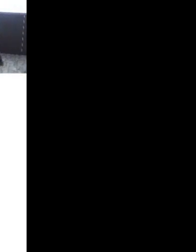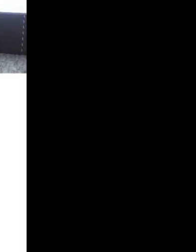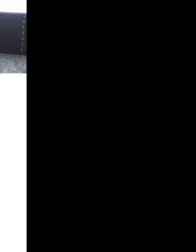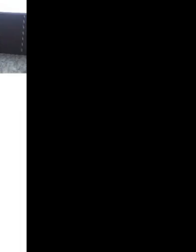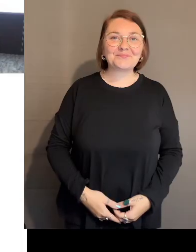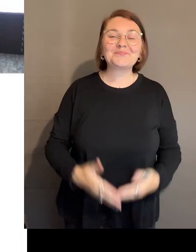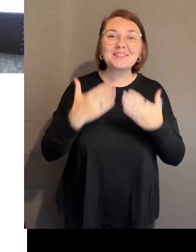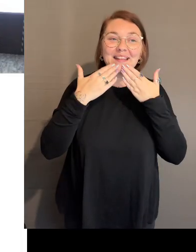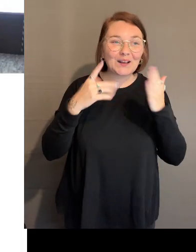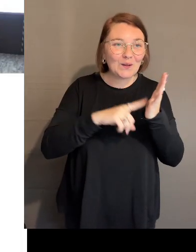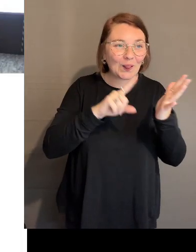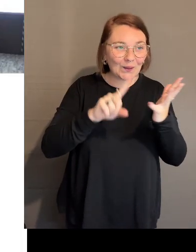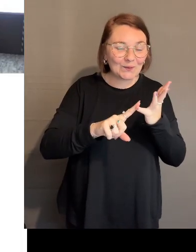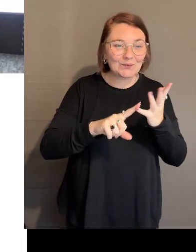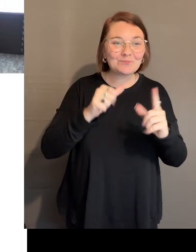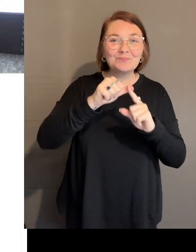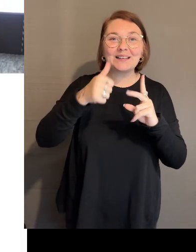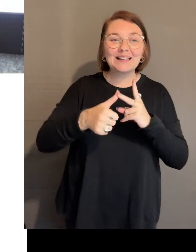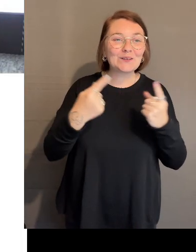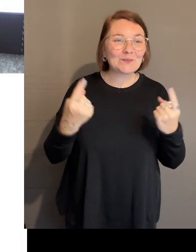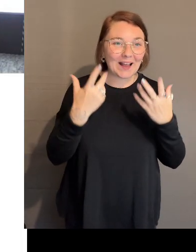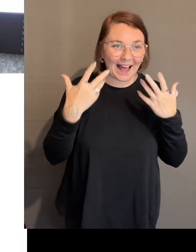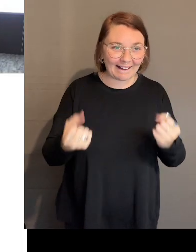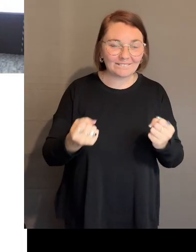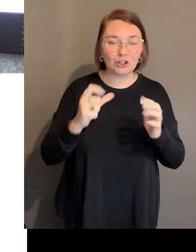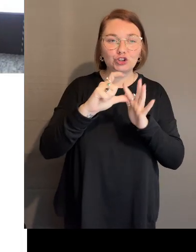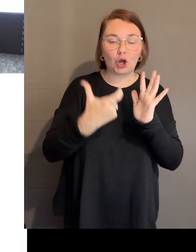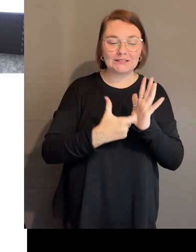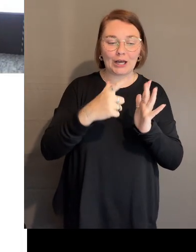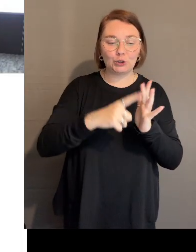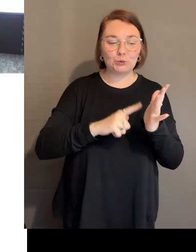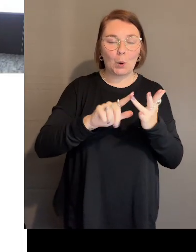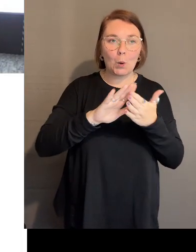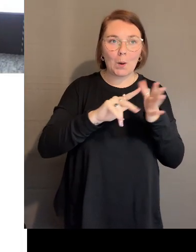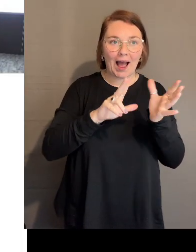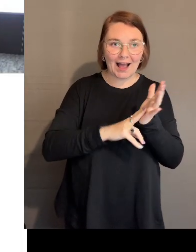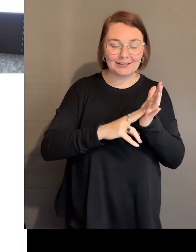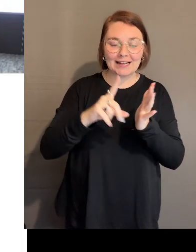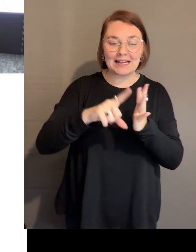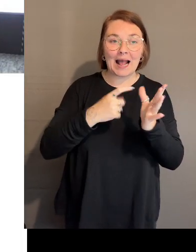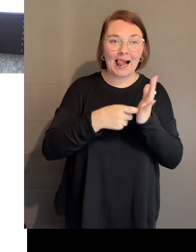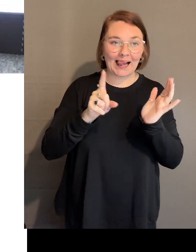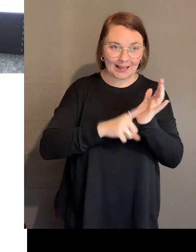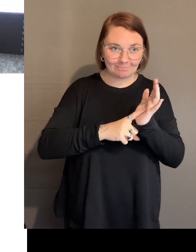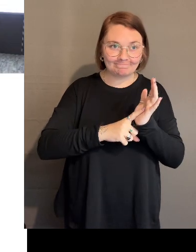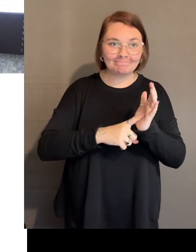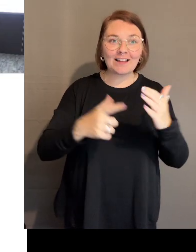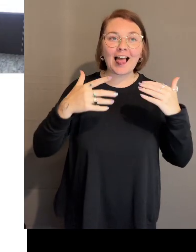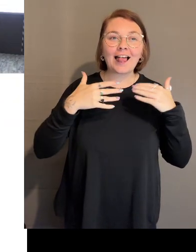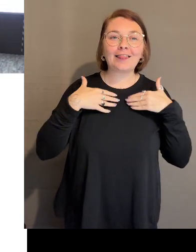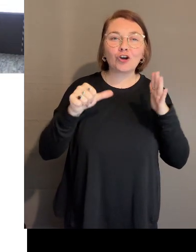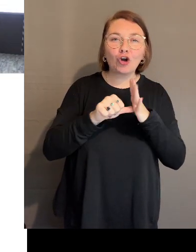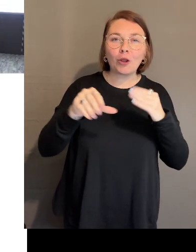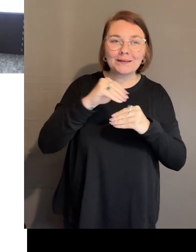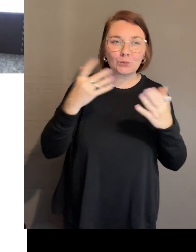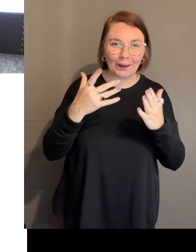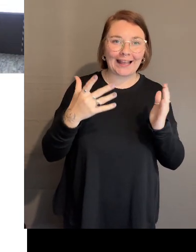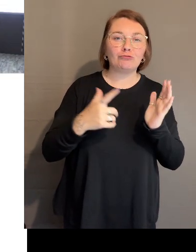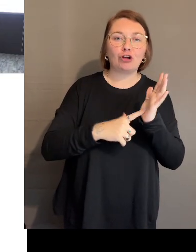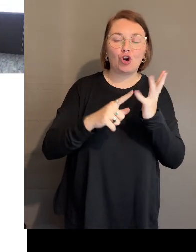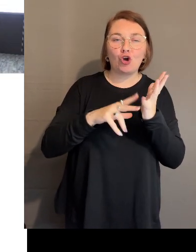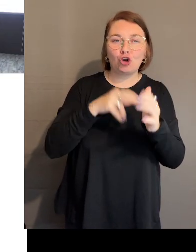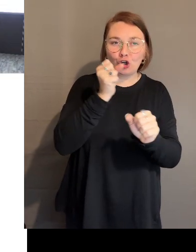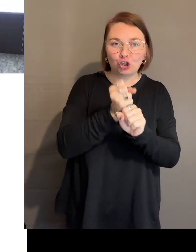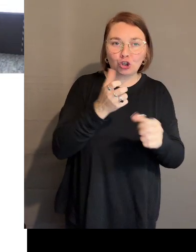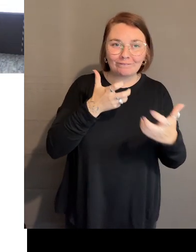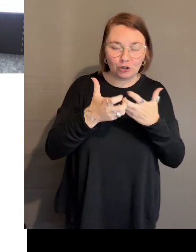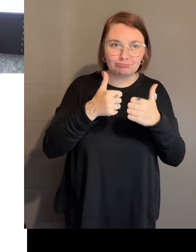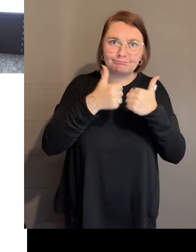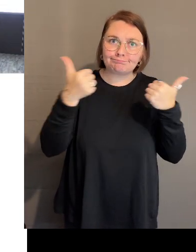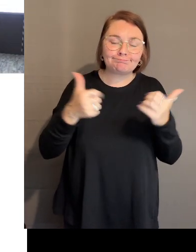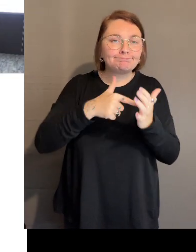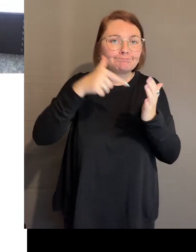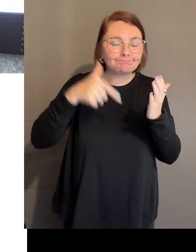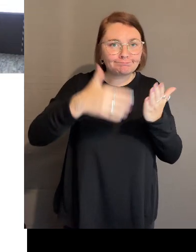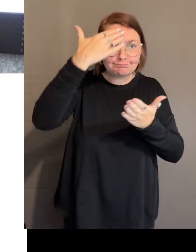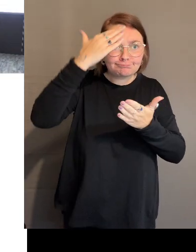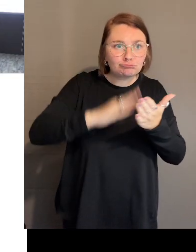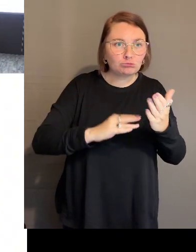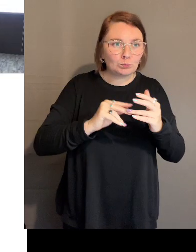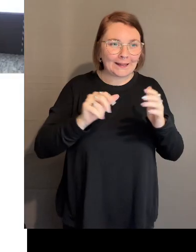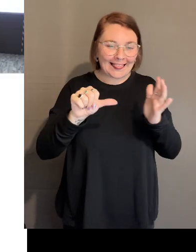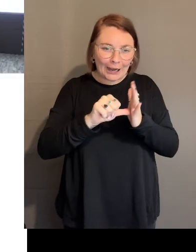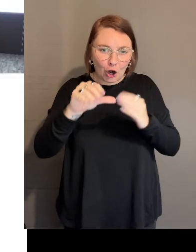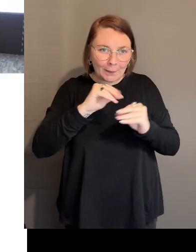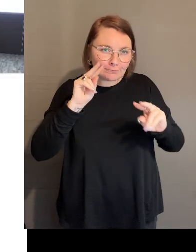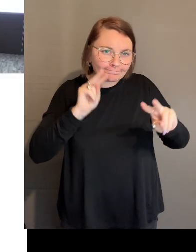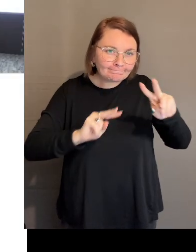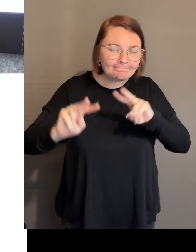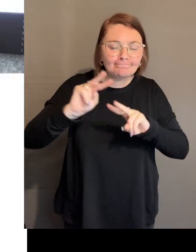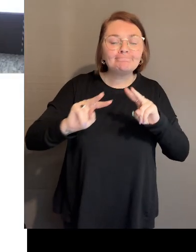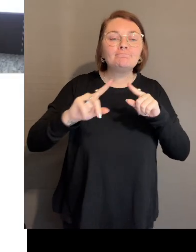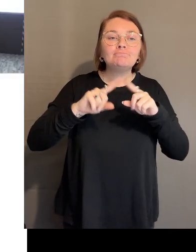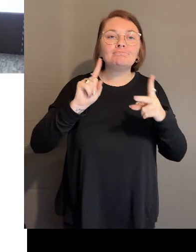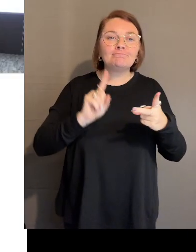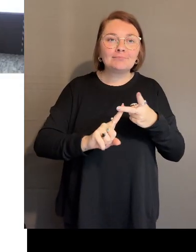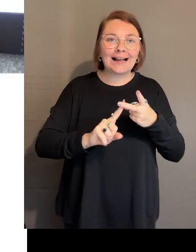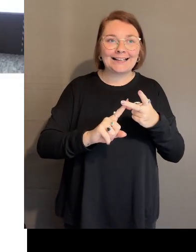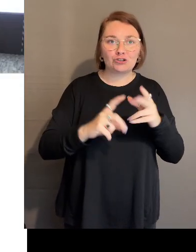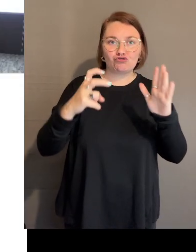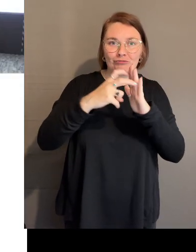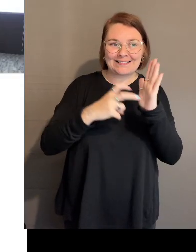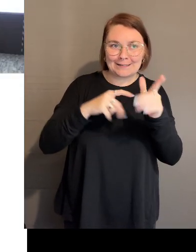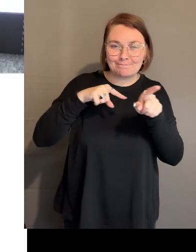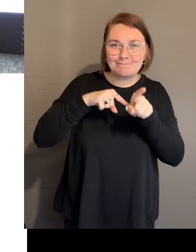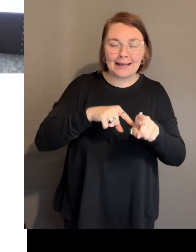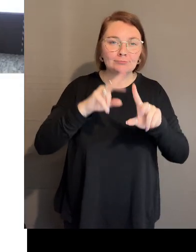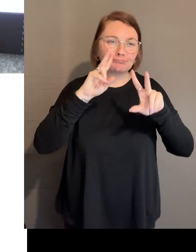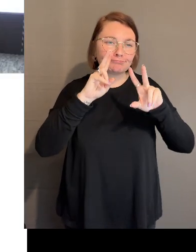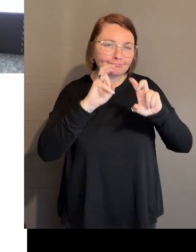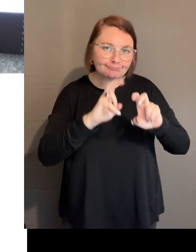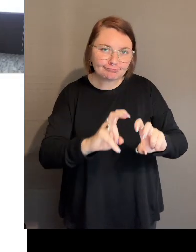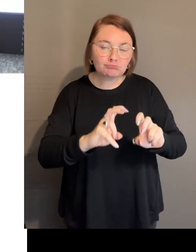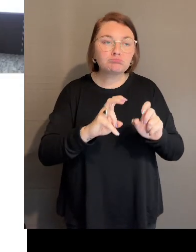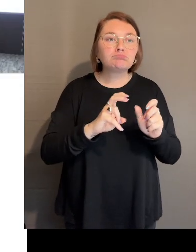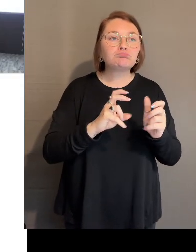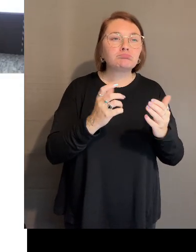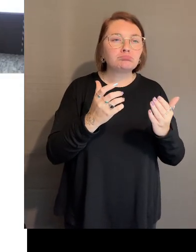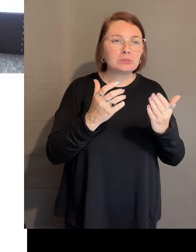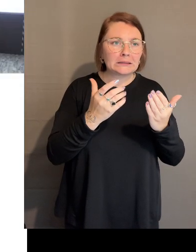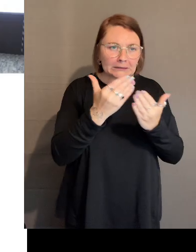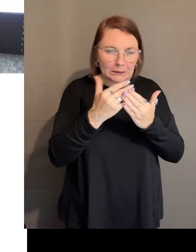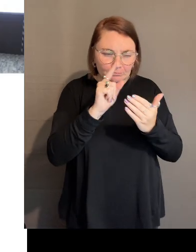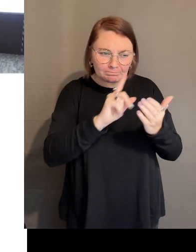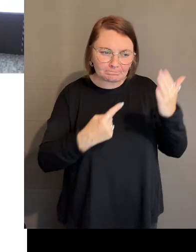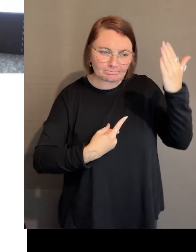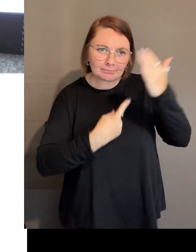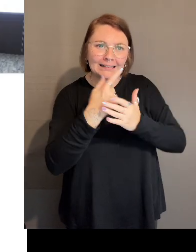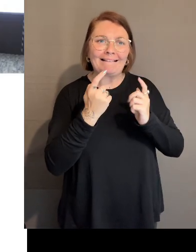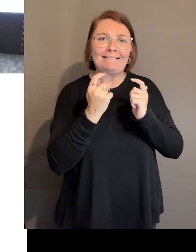Thanks so much, Lou. So next we have, Dr. Joan Yal, so he's a health economist at Lund University, extensive experience in economic evaluations, also registry-based analysis, studying the consequences